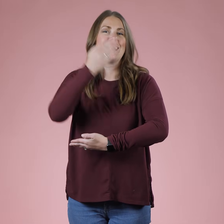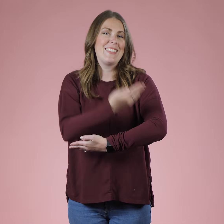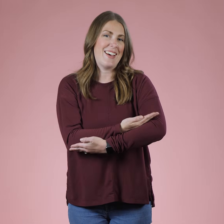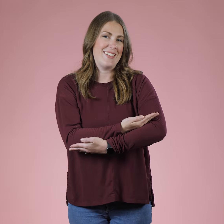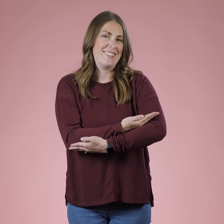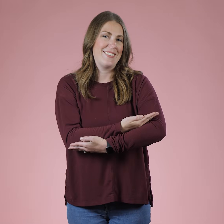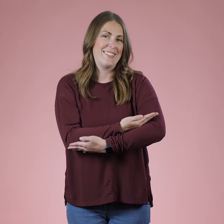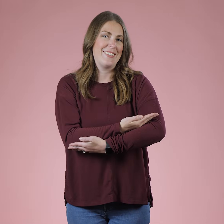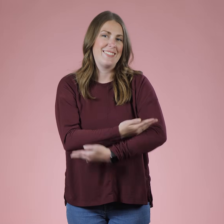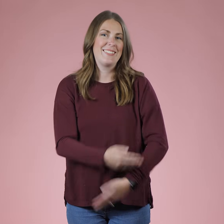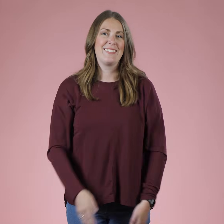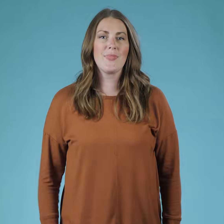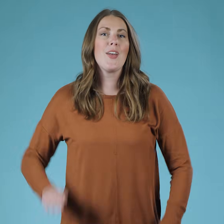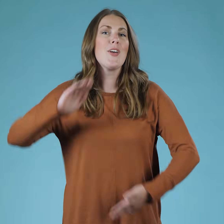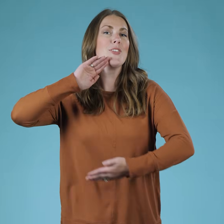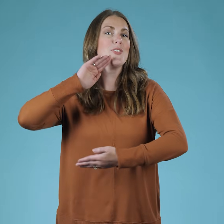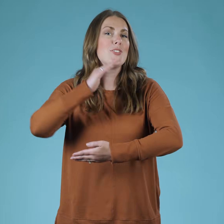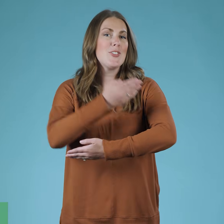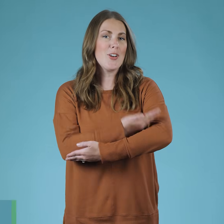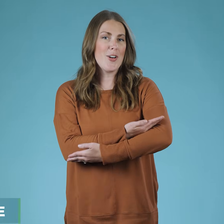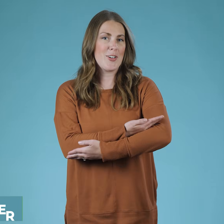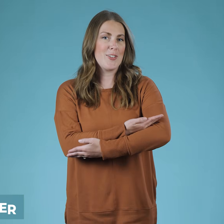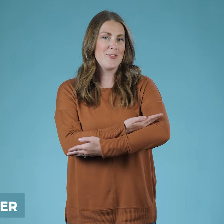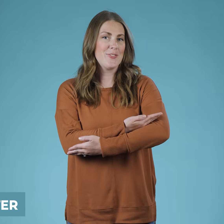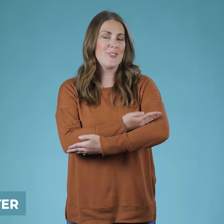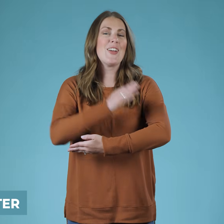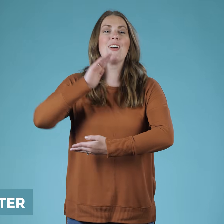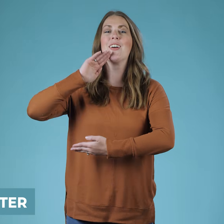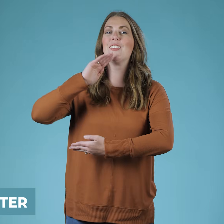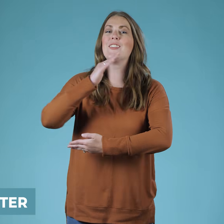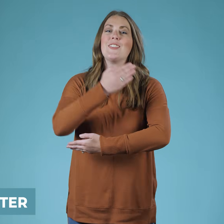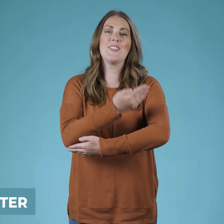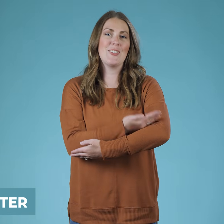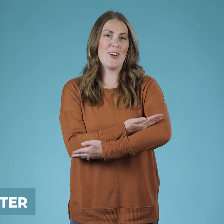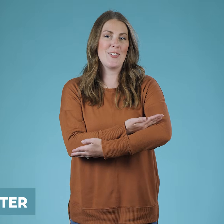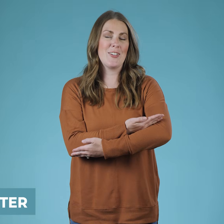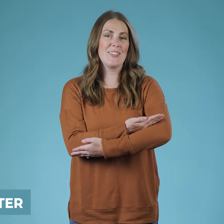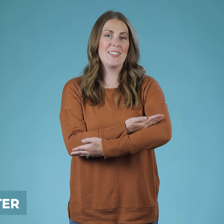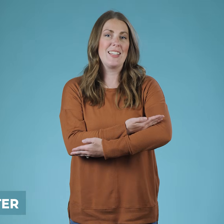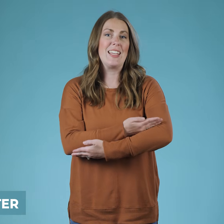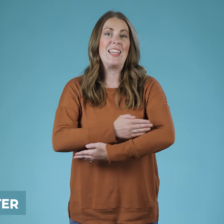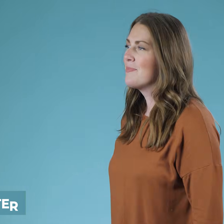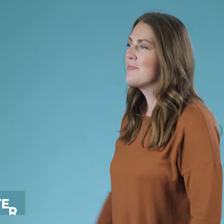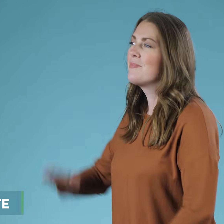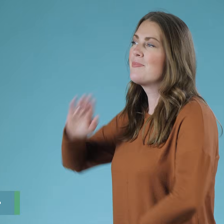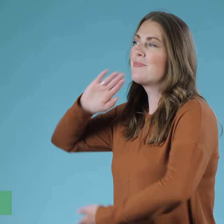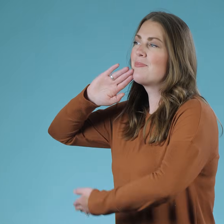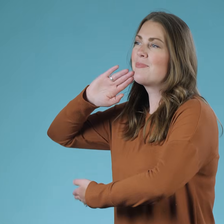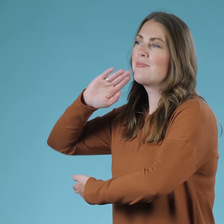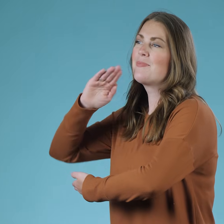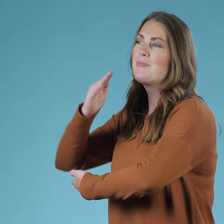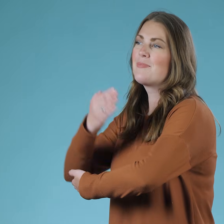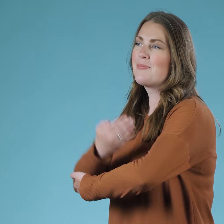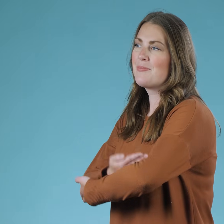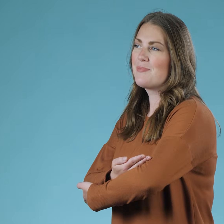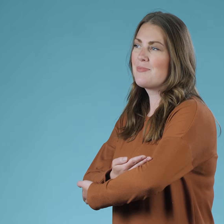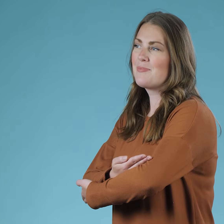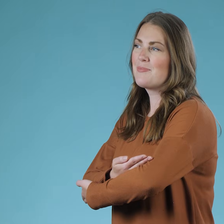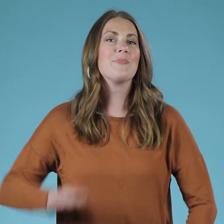son. Daughter. It's a flat B-hand coming